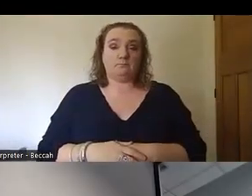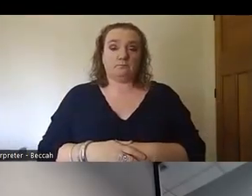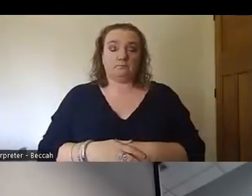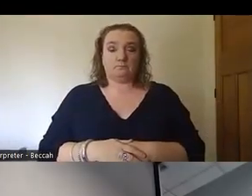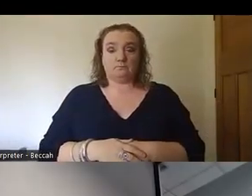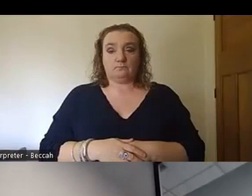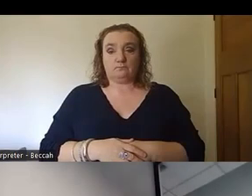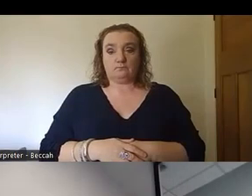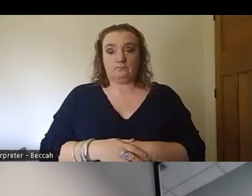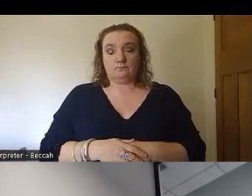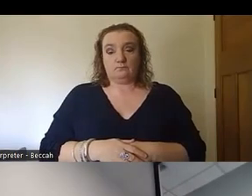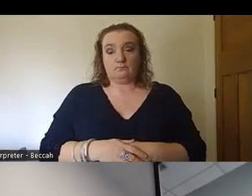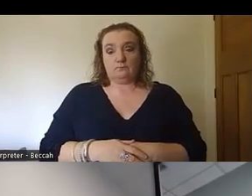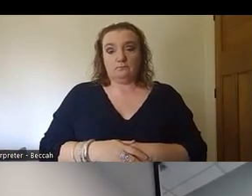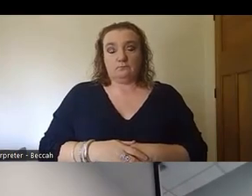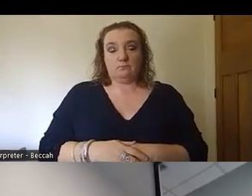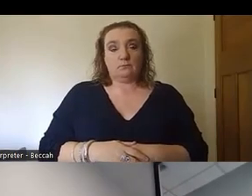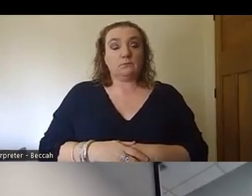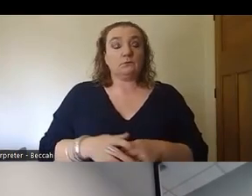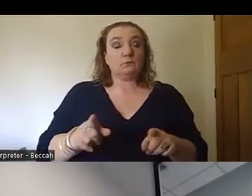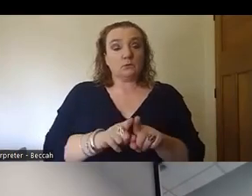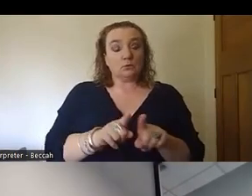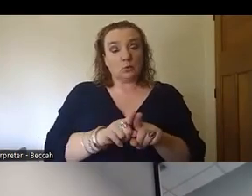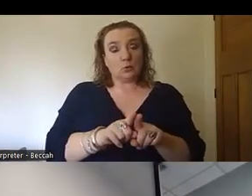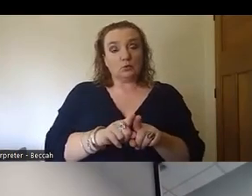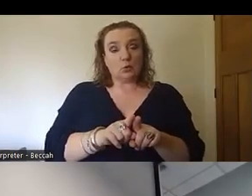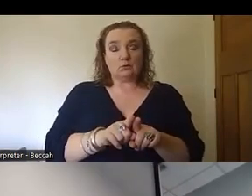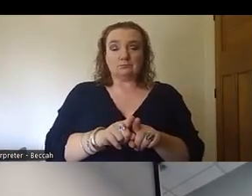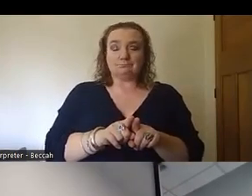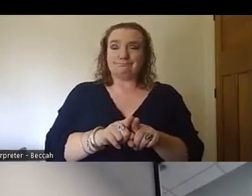We also looked really carefully about what an inclusive curriculum means.